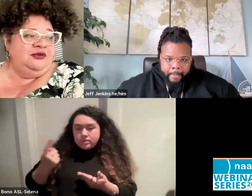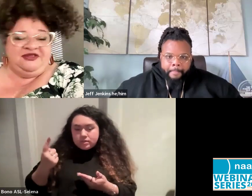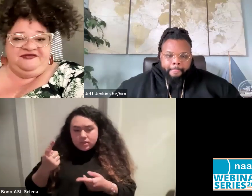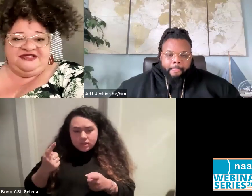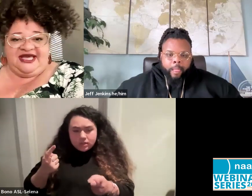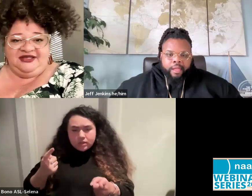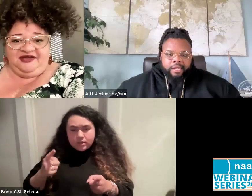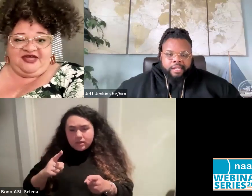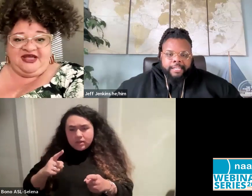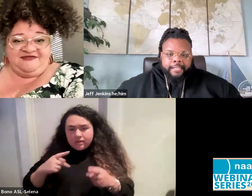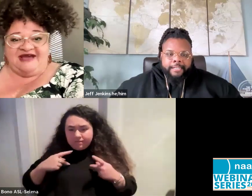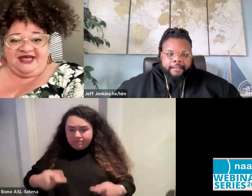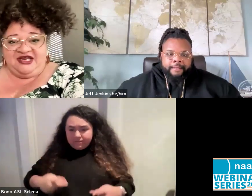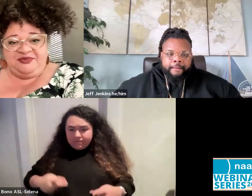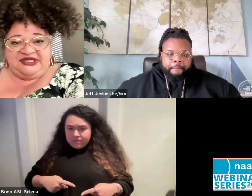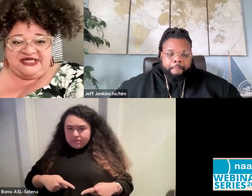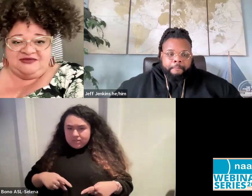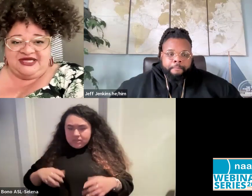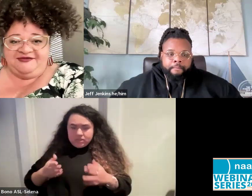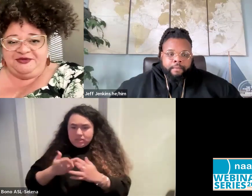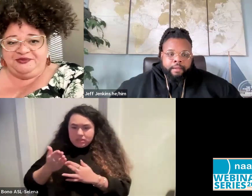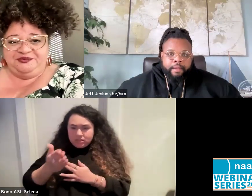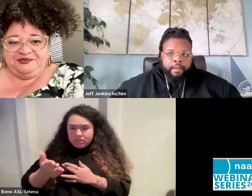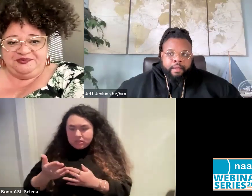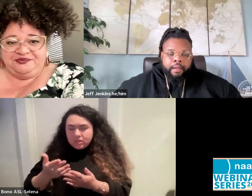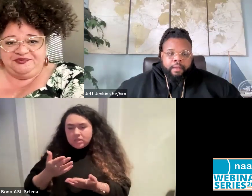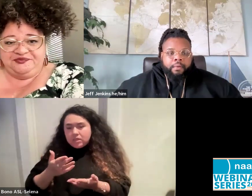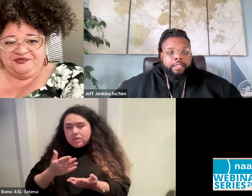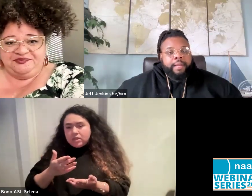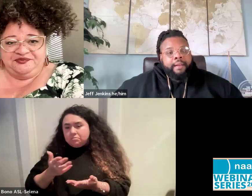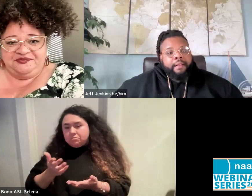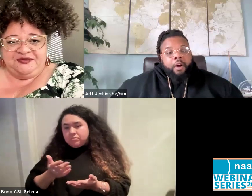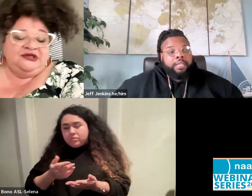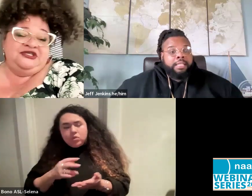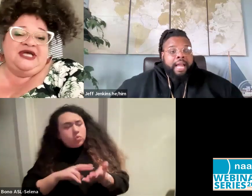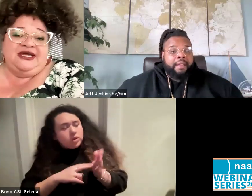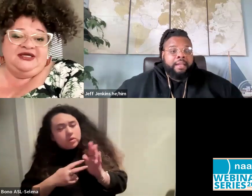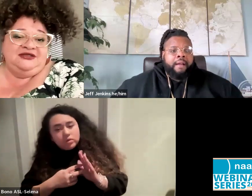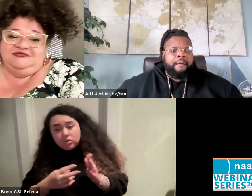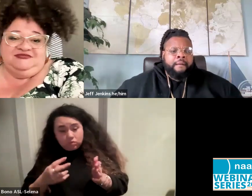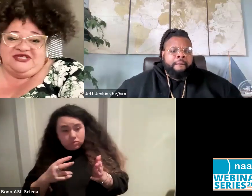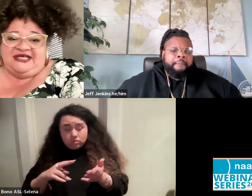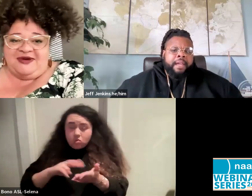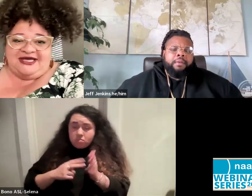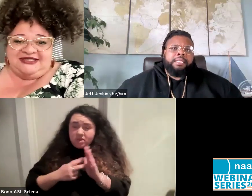what about the physicality of getting of navigating beliefs? How was that for you? Once we all just go size wise,